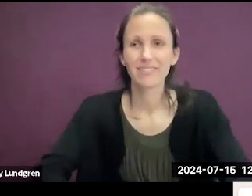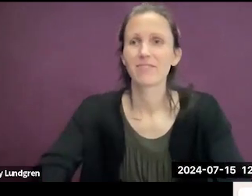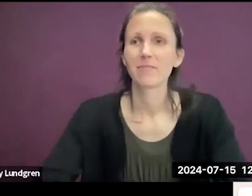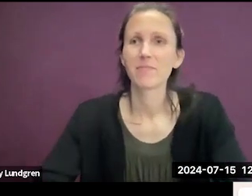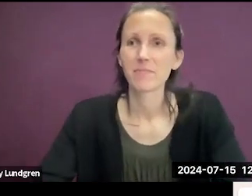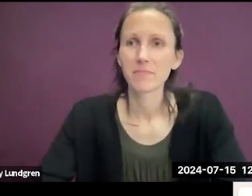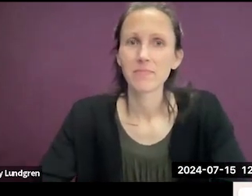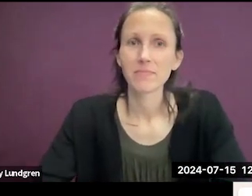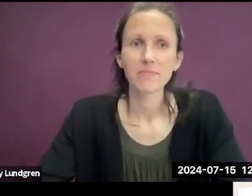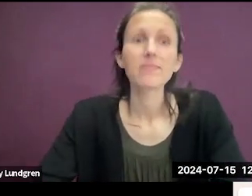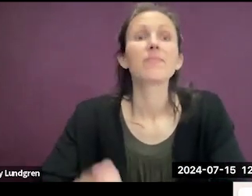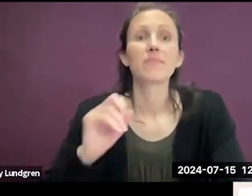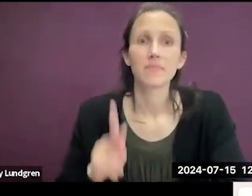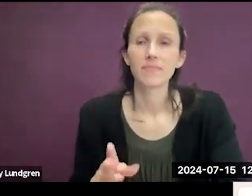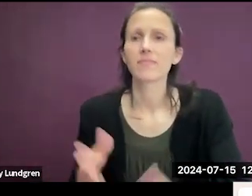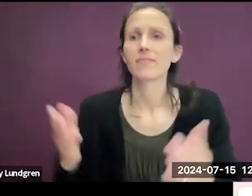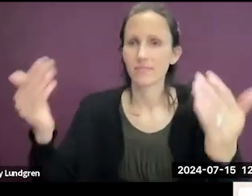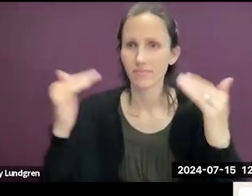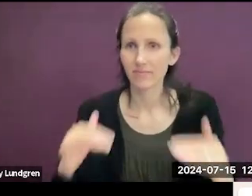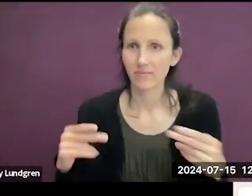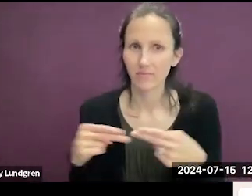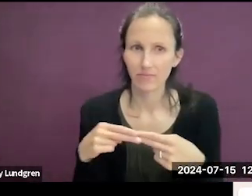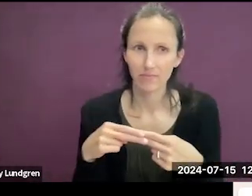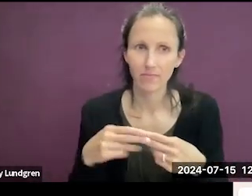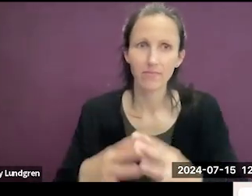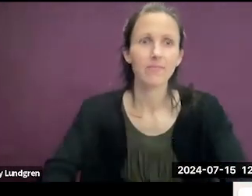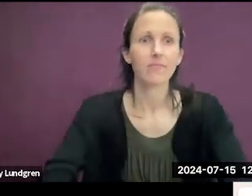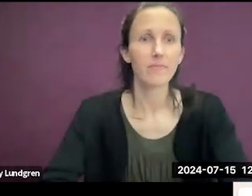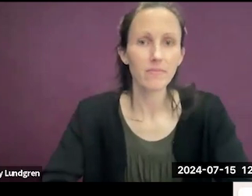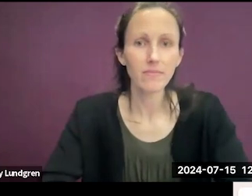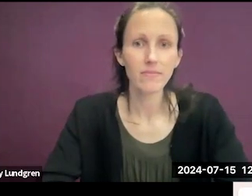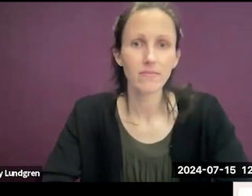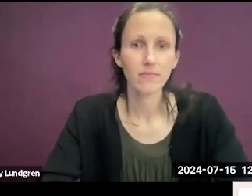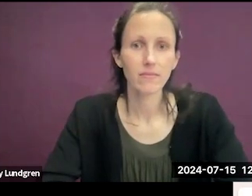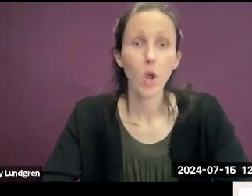Okay, moving on to our next slide. Oh, I see a question popped up.